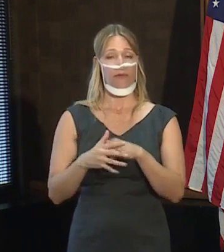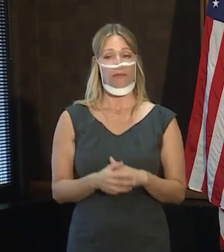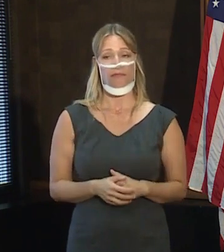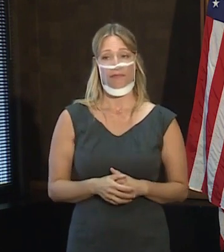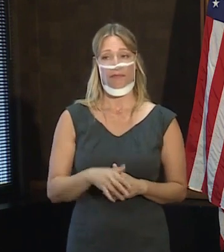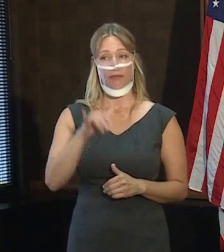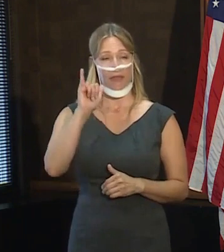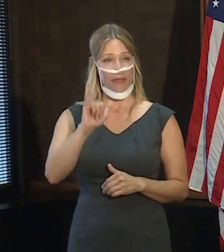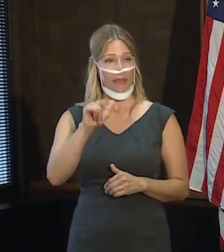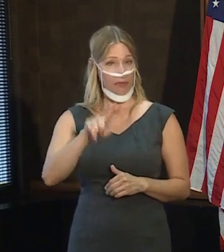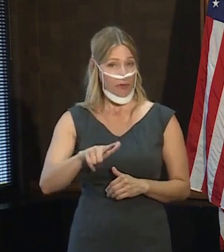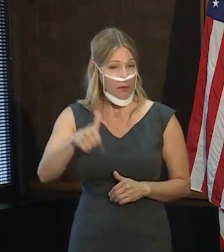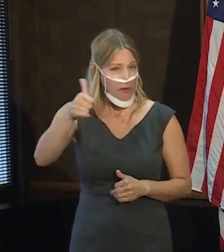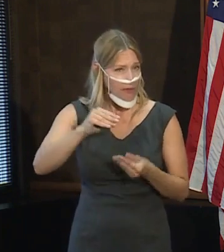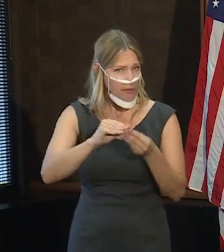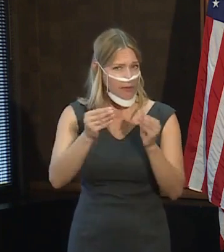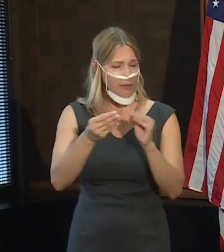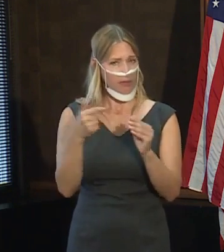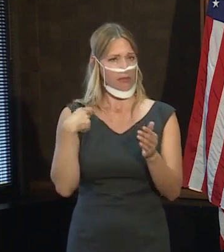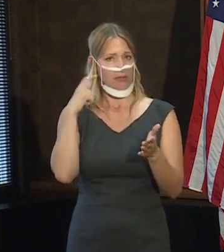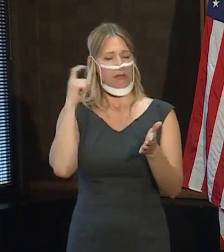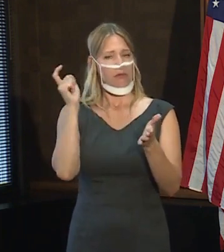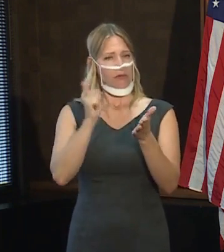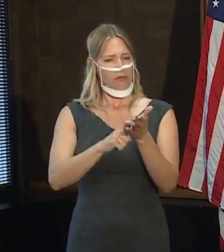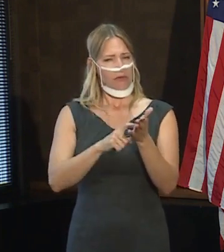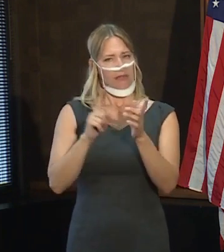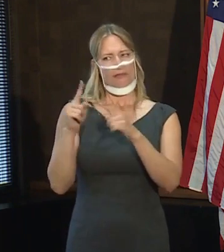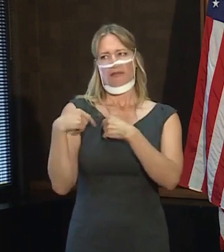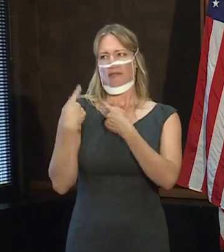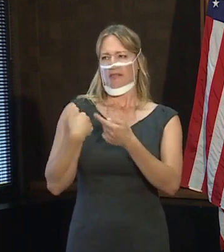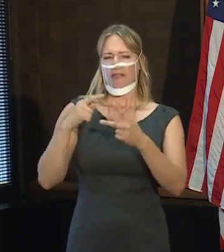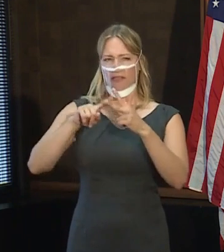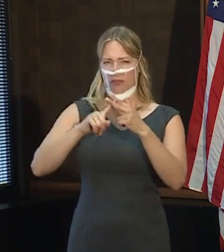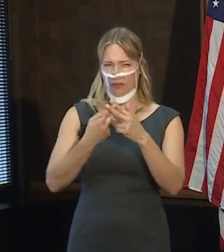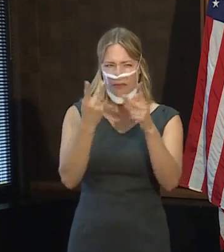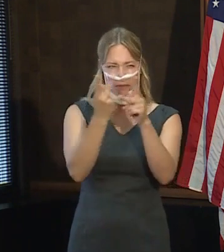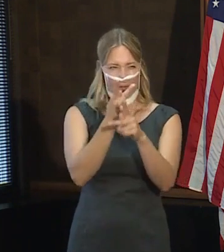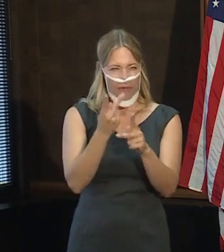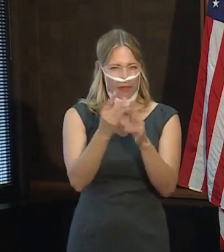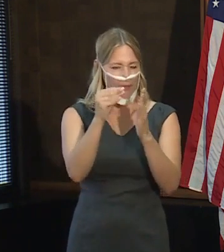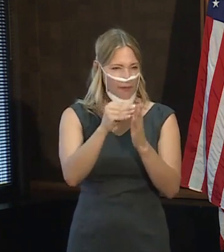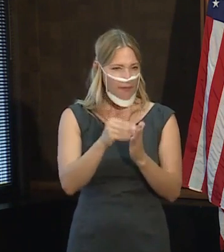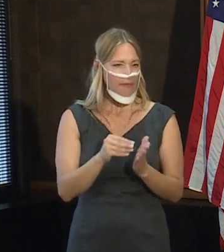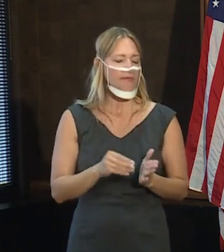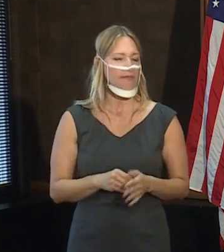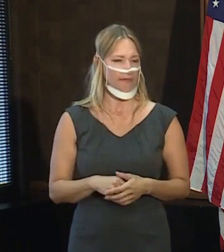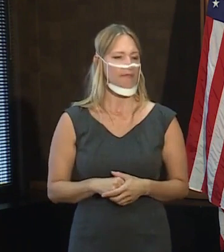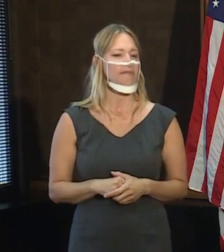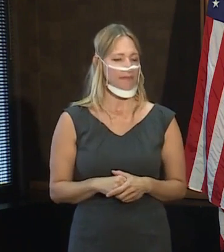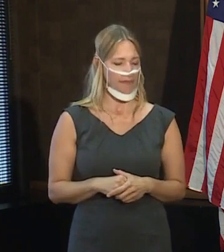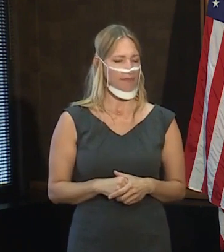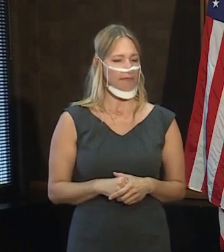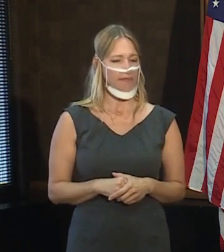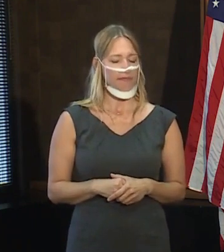THERE ARE TWO HUNDRED AND FOURTEEN MET SEARCH BEDS AVAILABLE STAFF TO MED-SURG BEDS AVAILABLE.